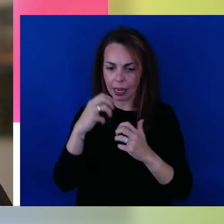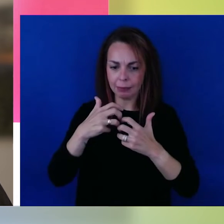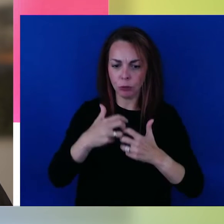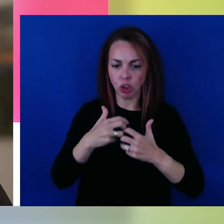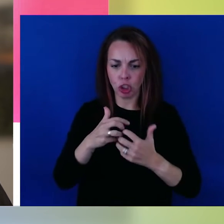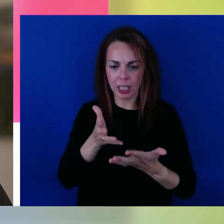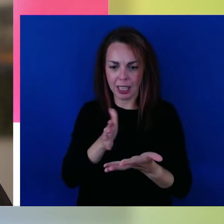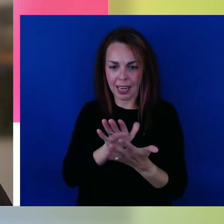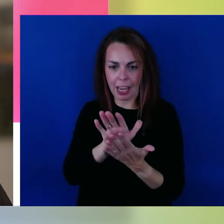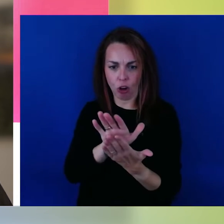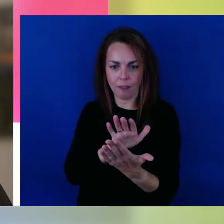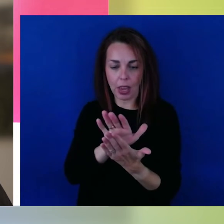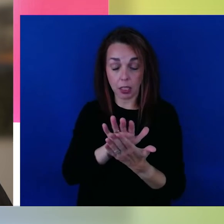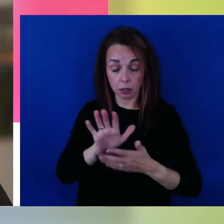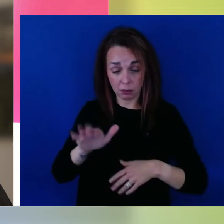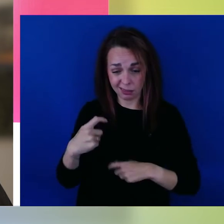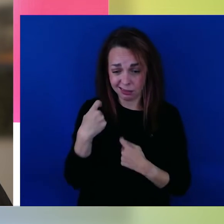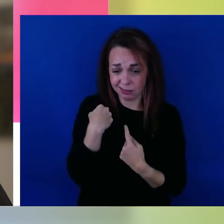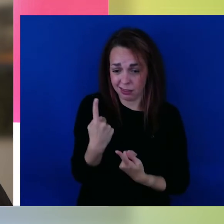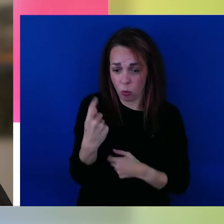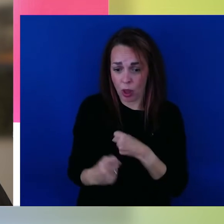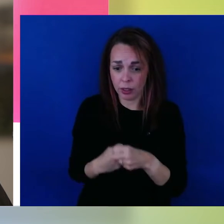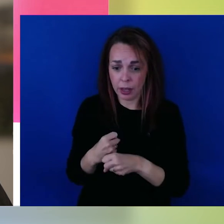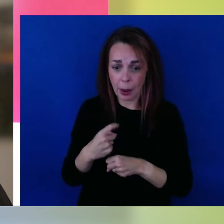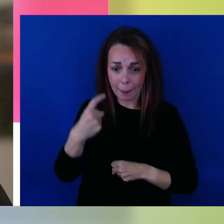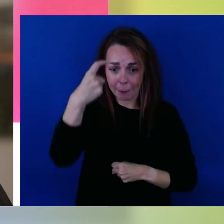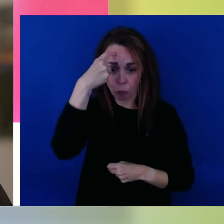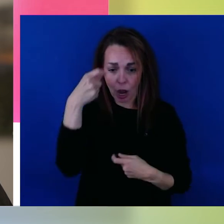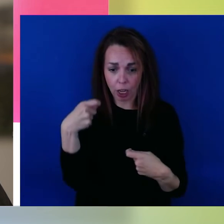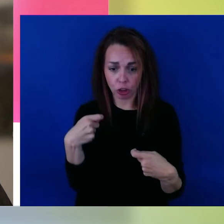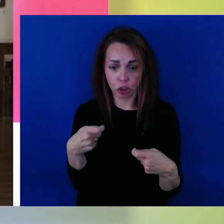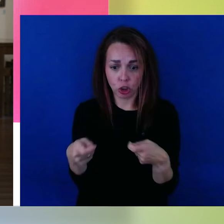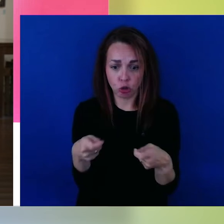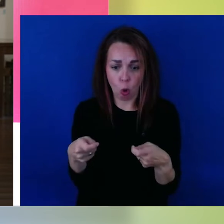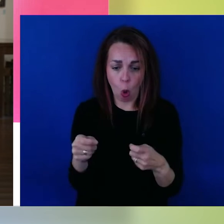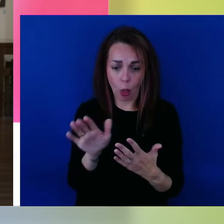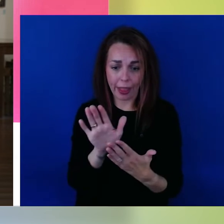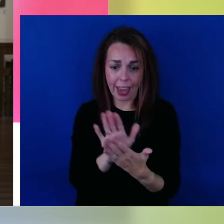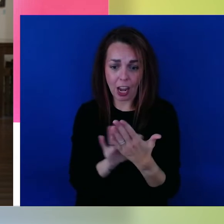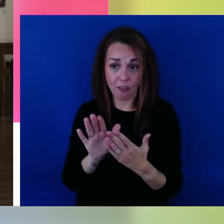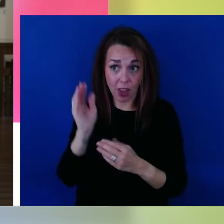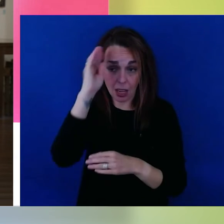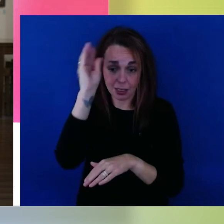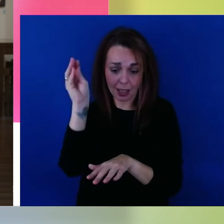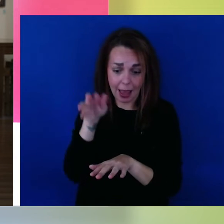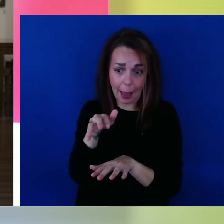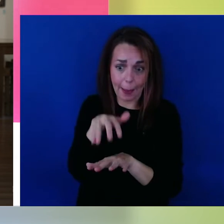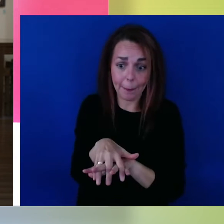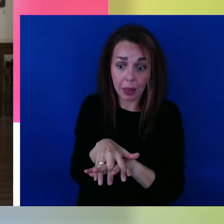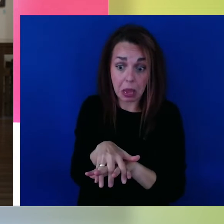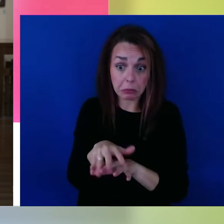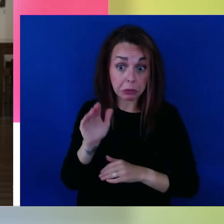advancements in brain control interface implants have been seemingly successful.